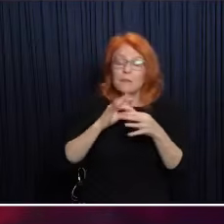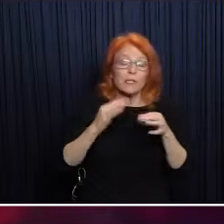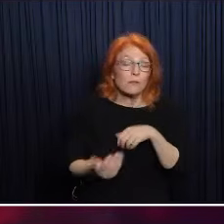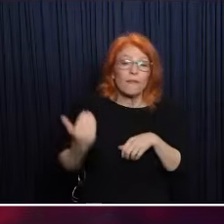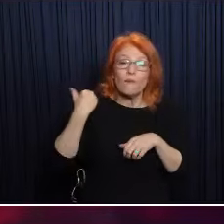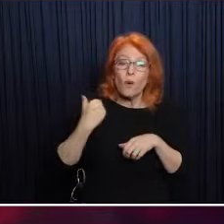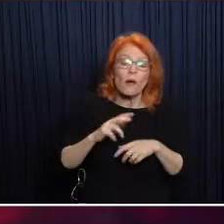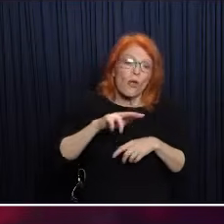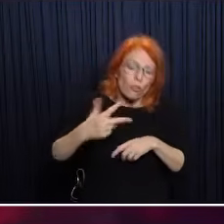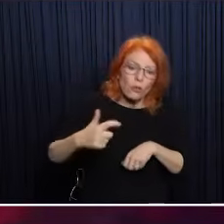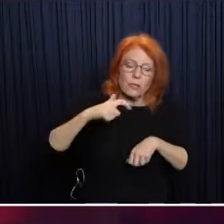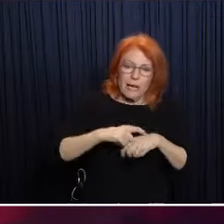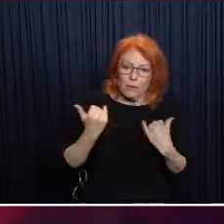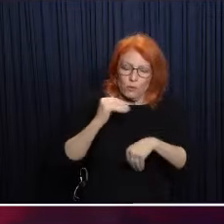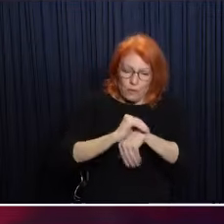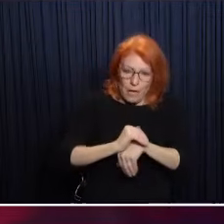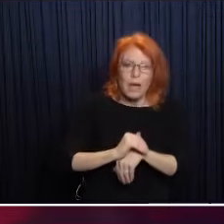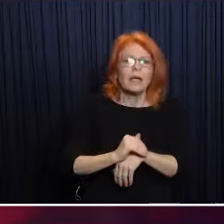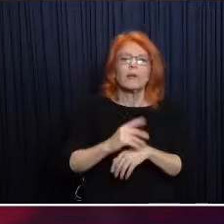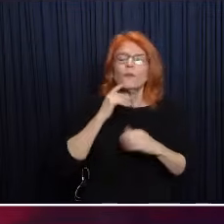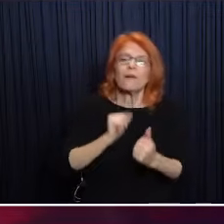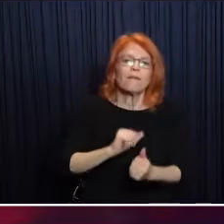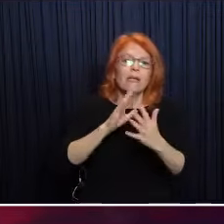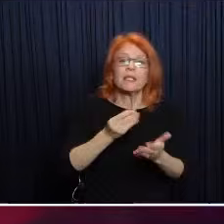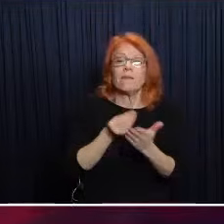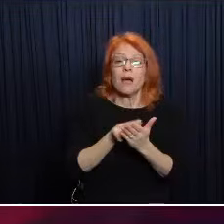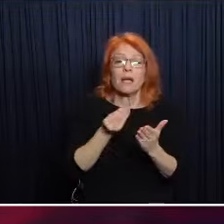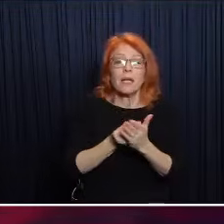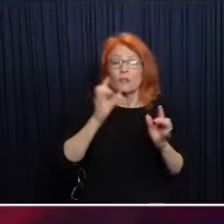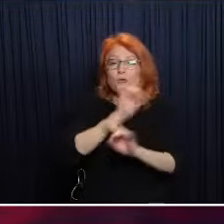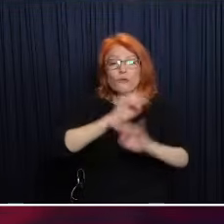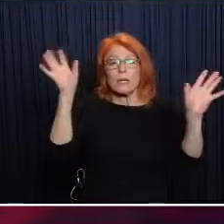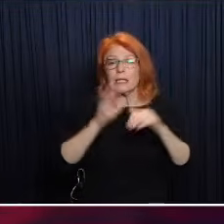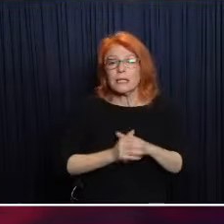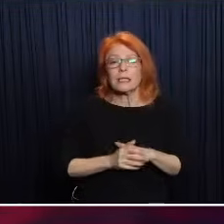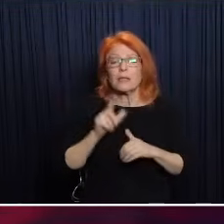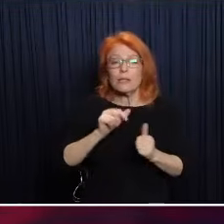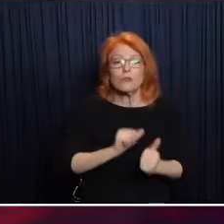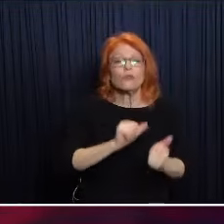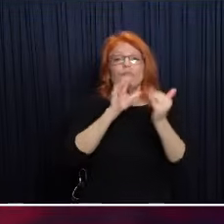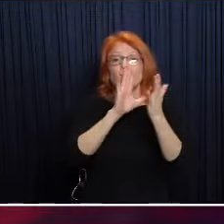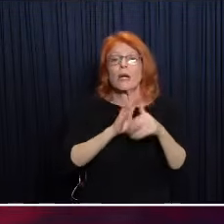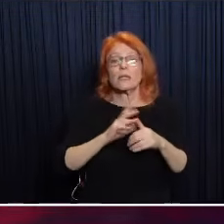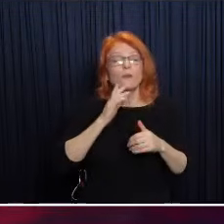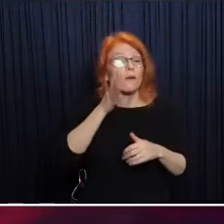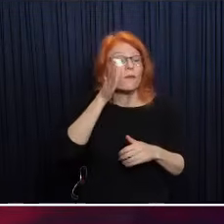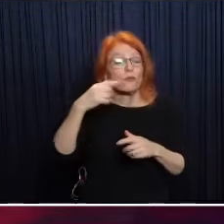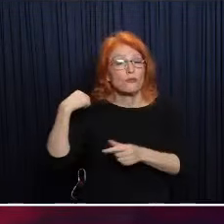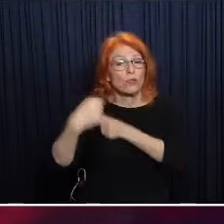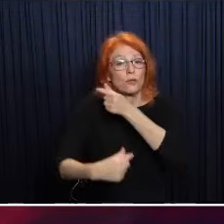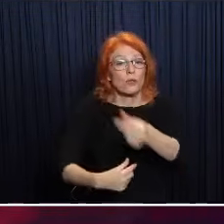AFFORDABILITY. WE NEED TO KEEP THE BORDERS CLOSED AND ADDRESS OUR DEBT. I WILL SAY IT A THIRD TIME